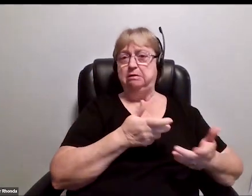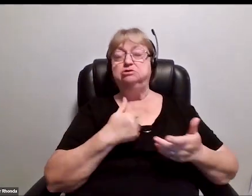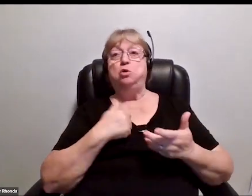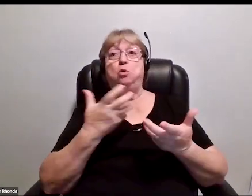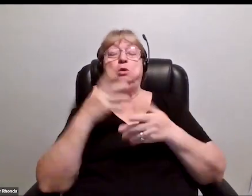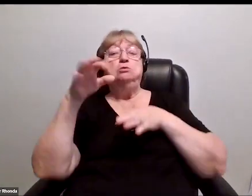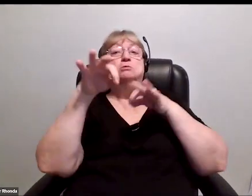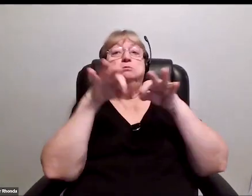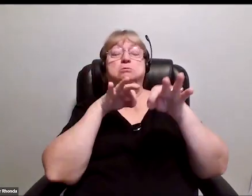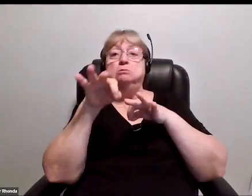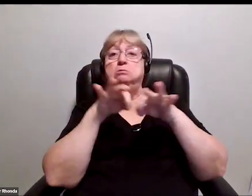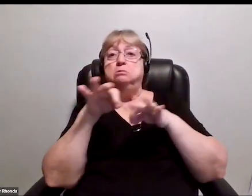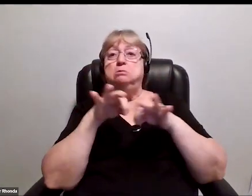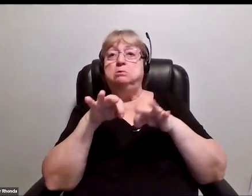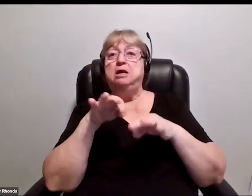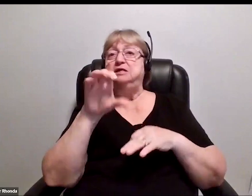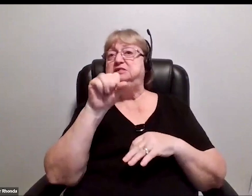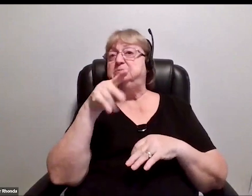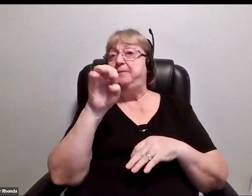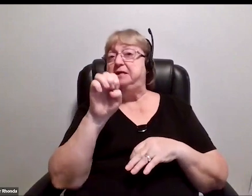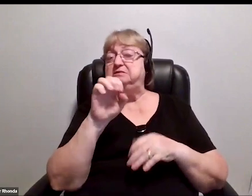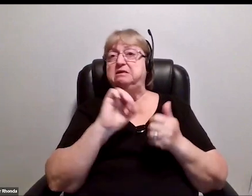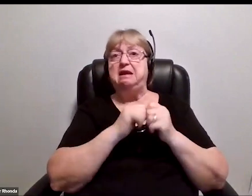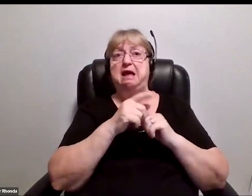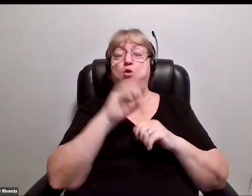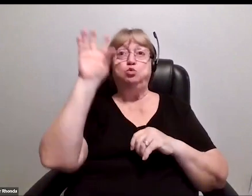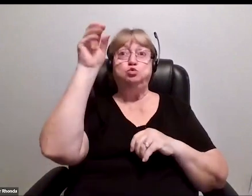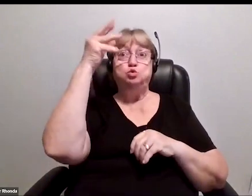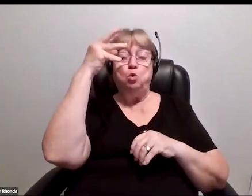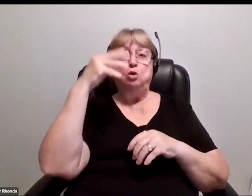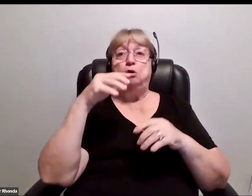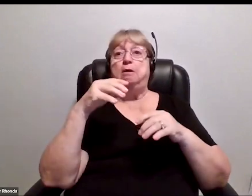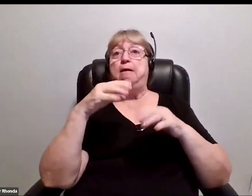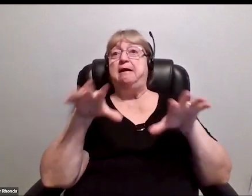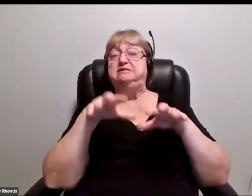the way solar activity interferes with our technology and systems,